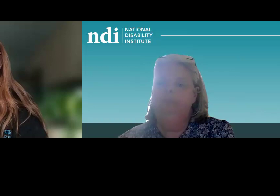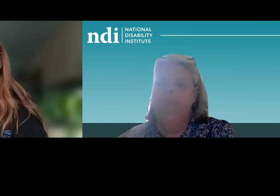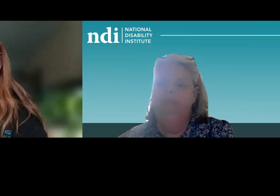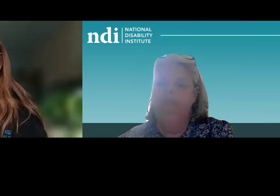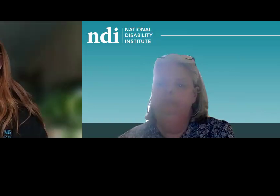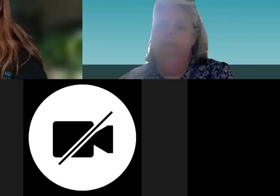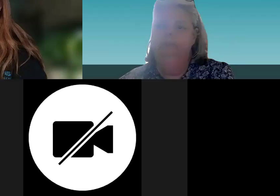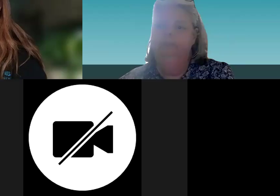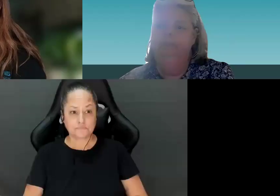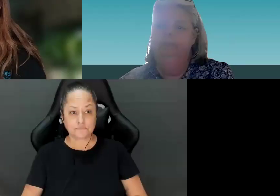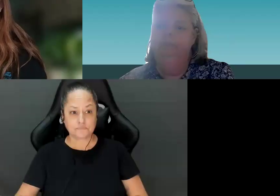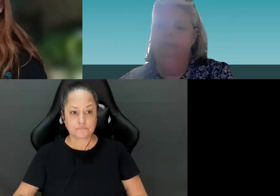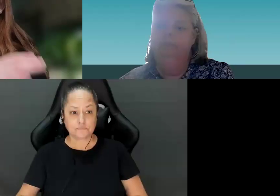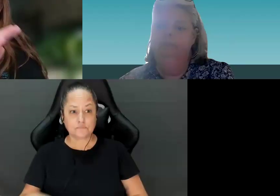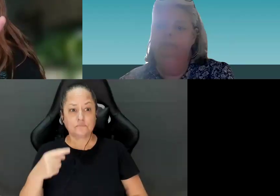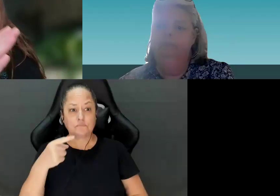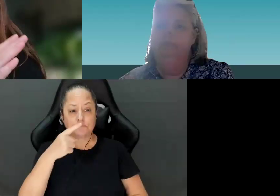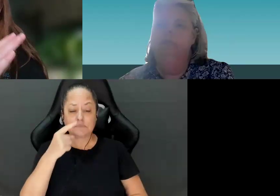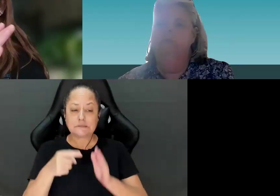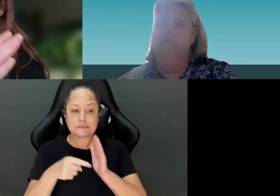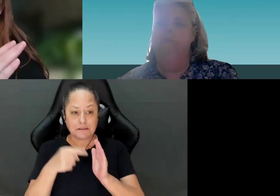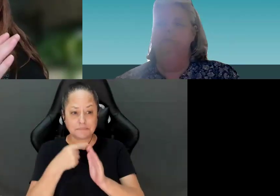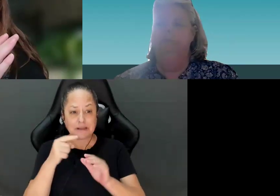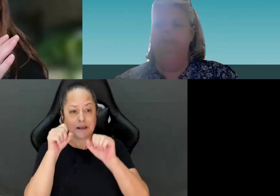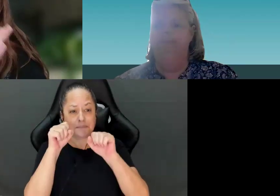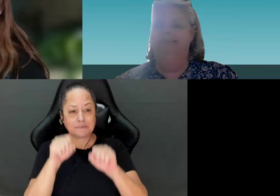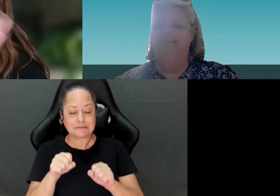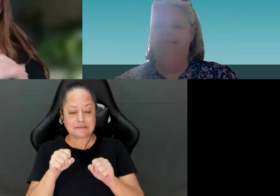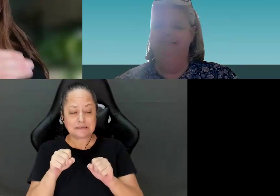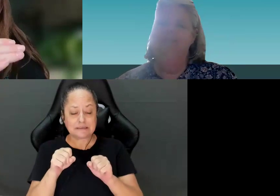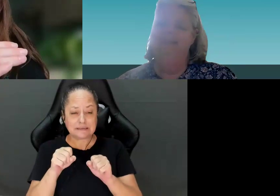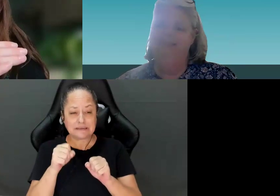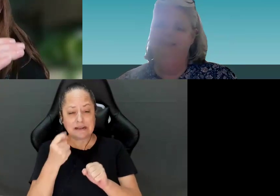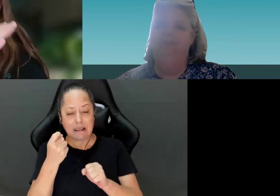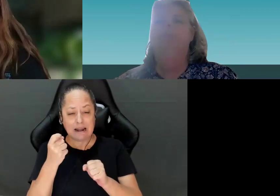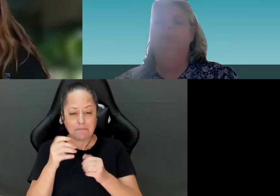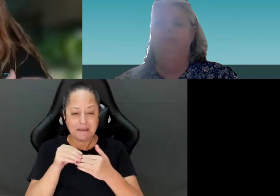And so we can sometimes slide that a little bit if you are nearly there and you are able